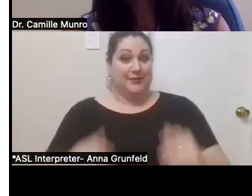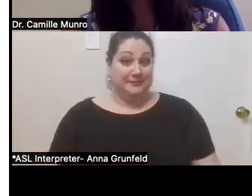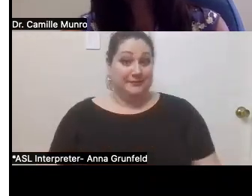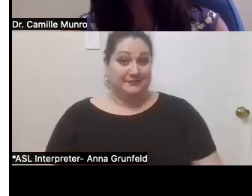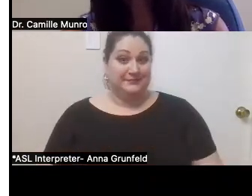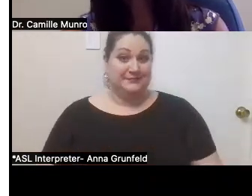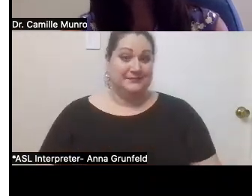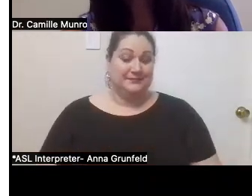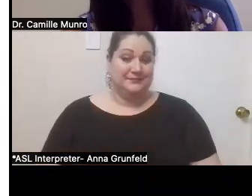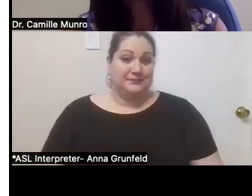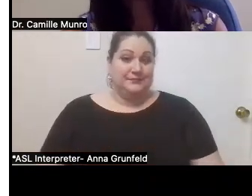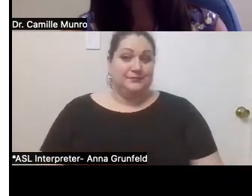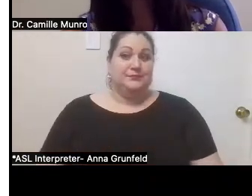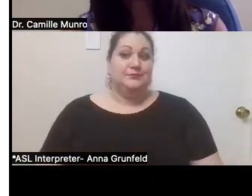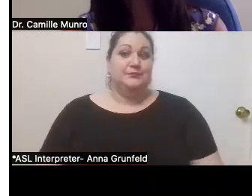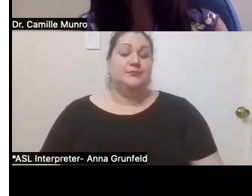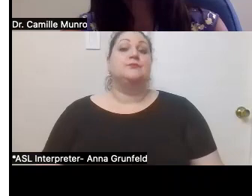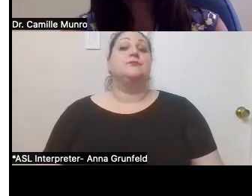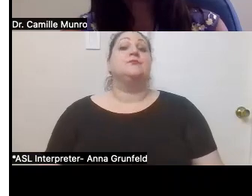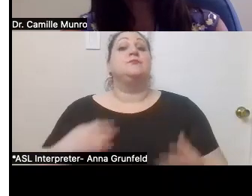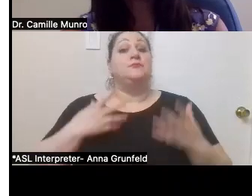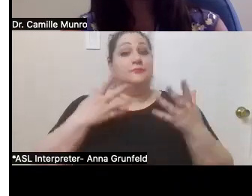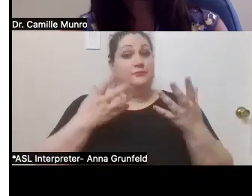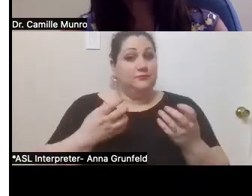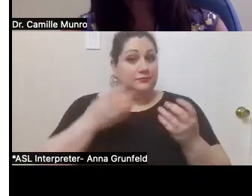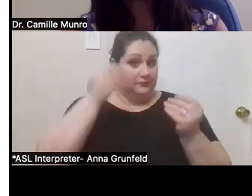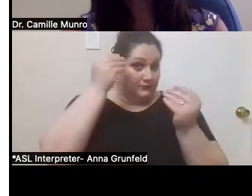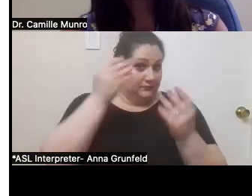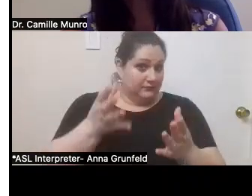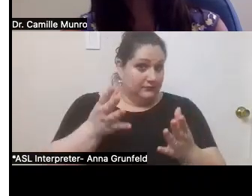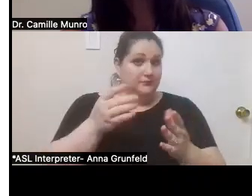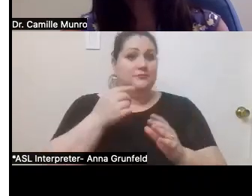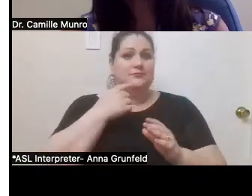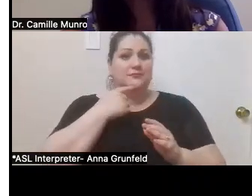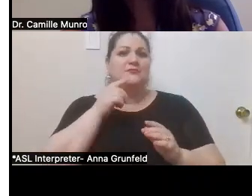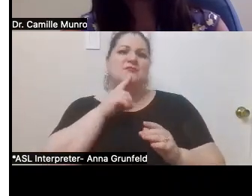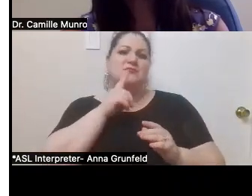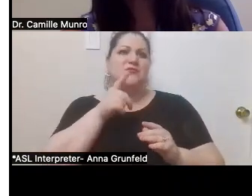And I do want to say that whole process that I've just spoken about and